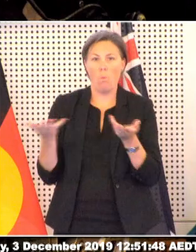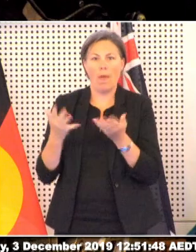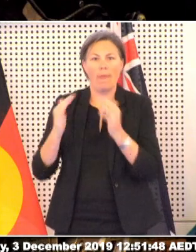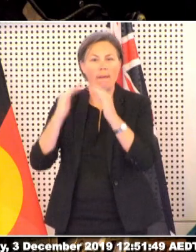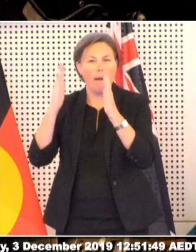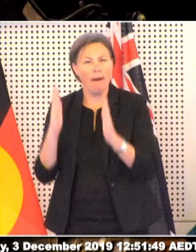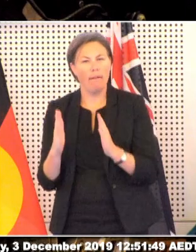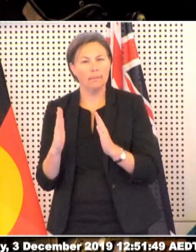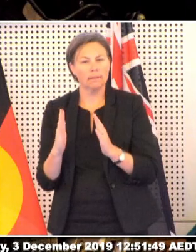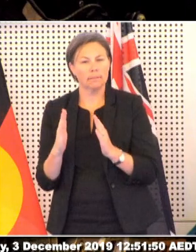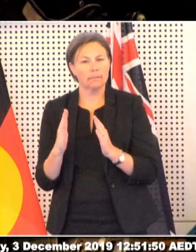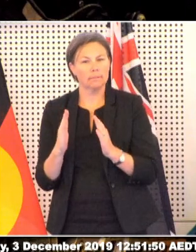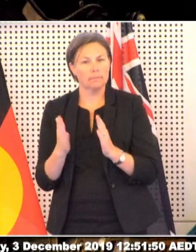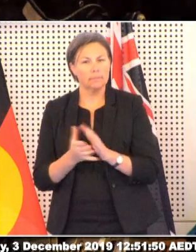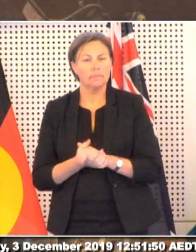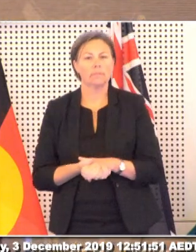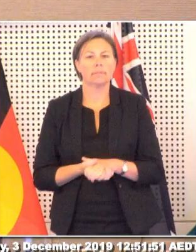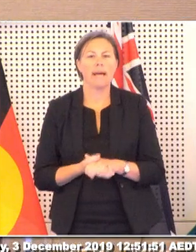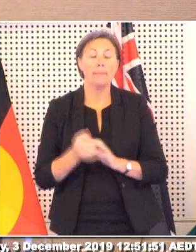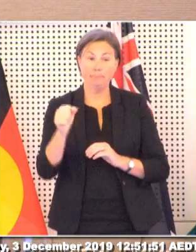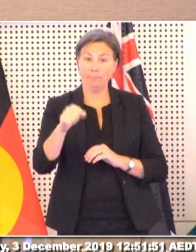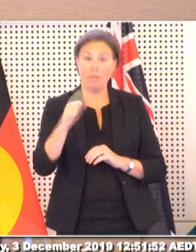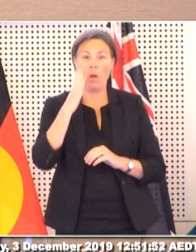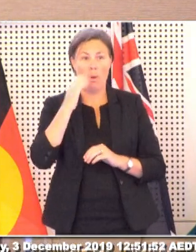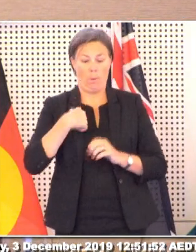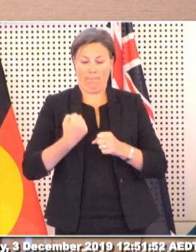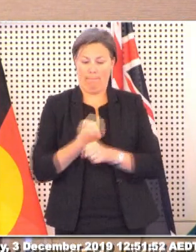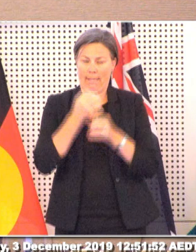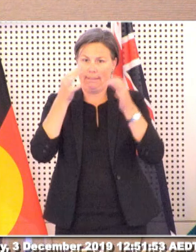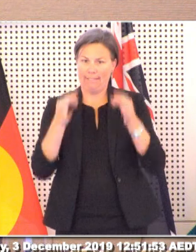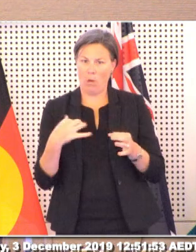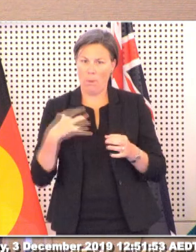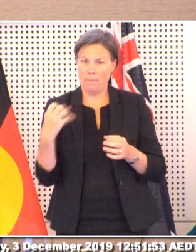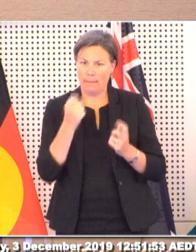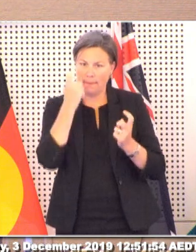So in making a decision we carefully consider – we start with the